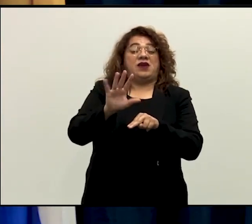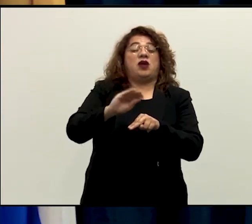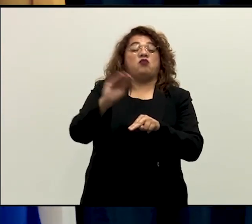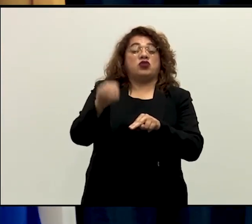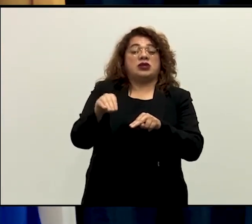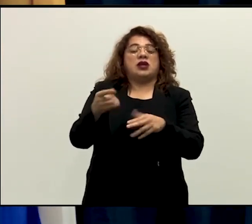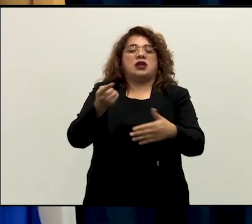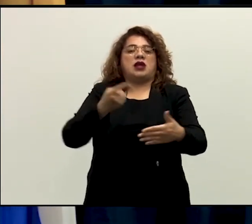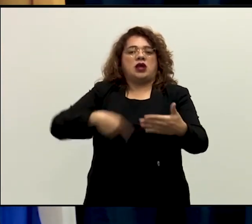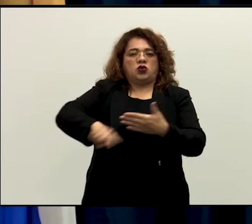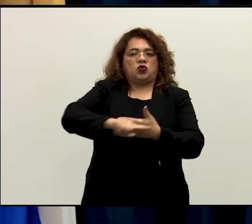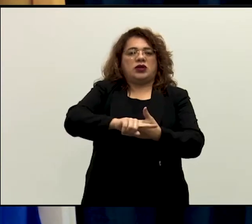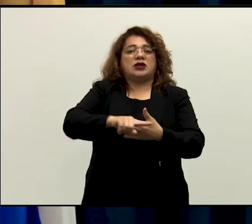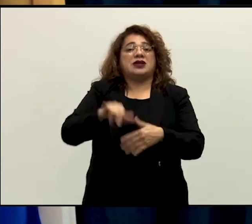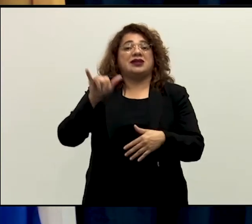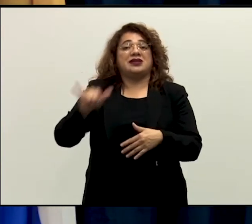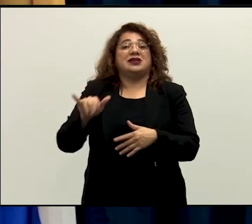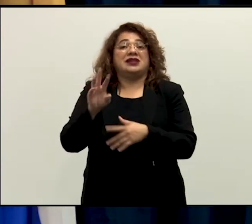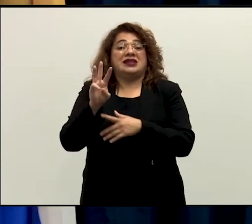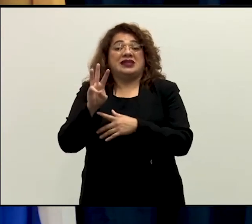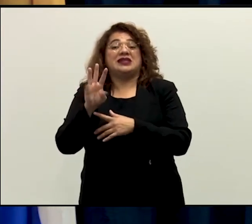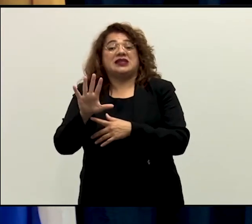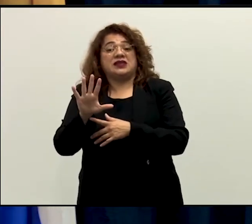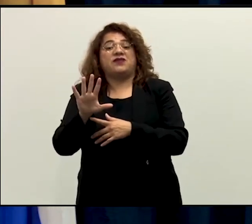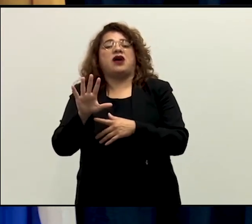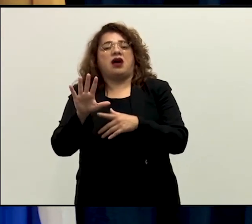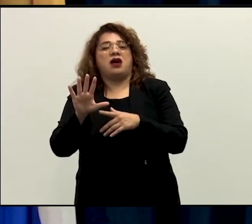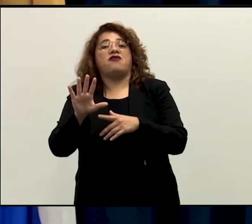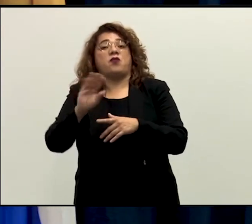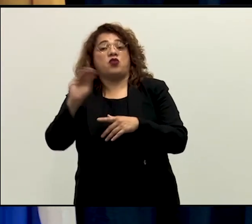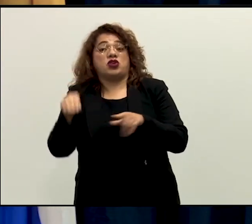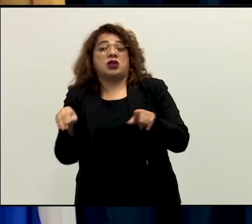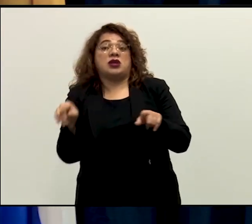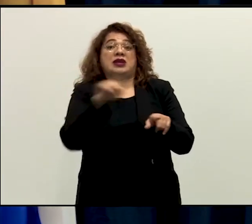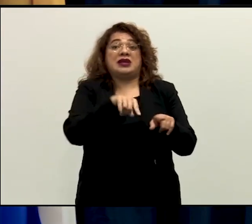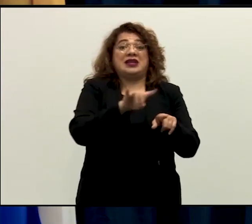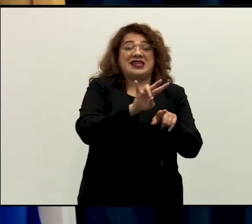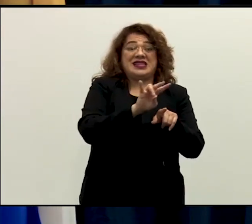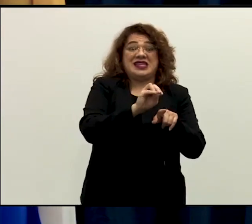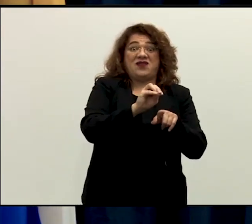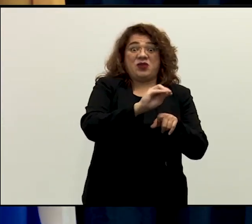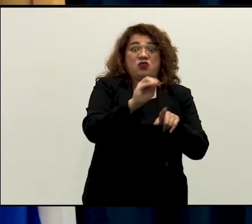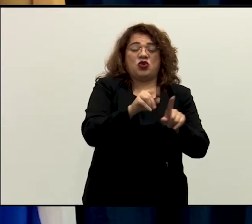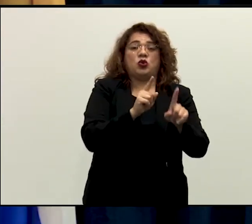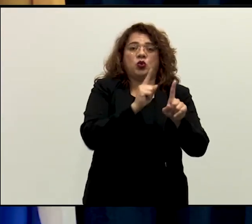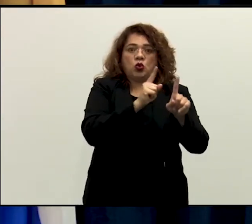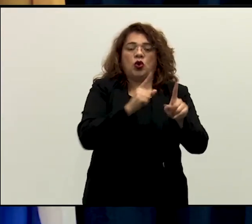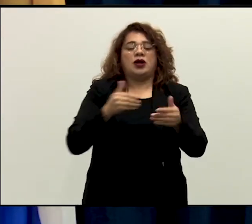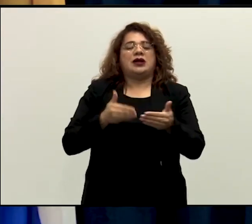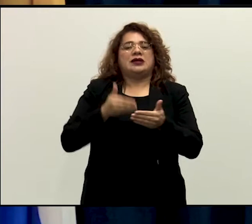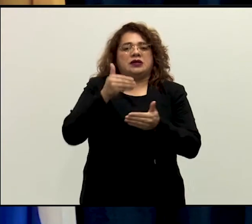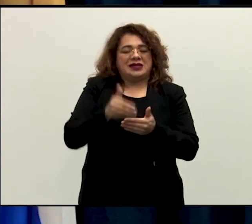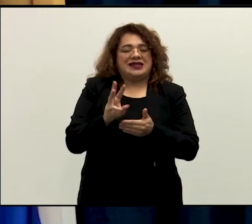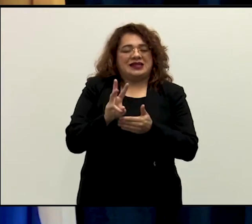then from that 65 to 70, getting to that 70 is right now the goal so we're taking it in